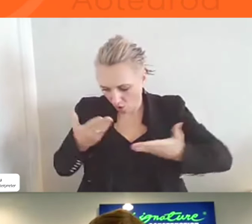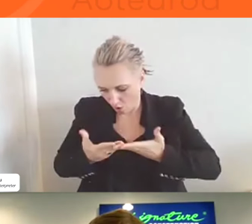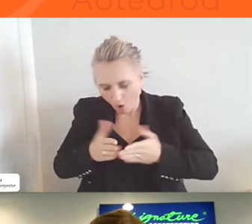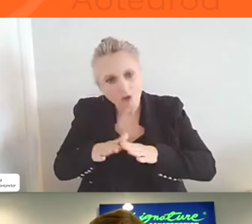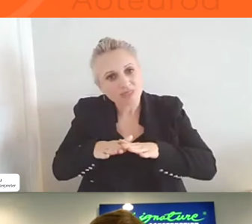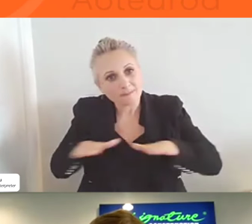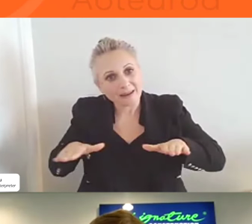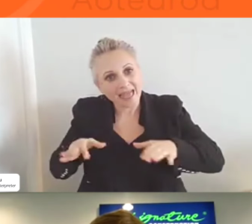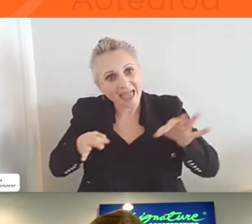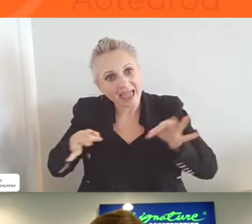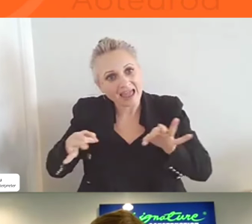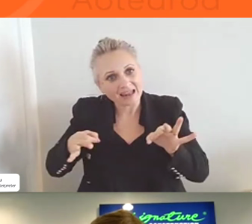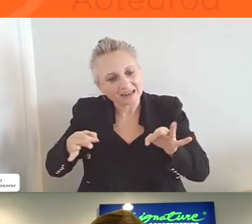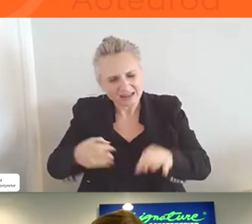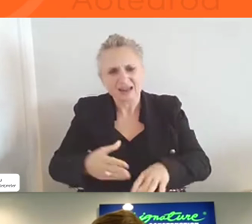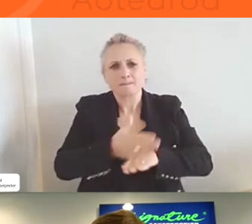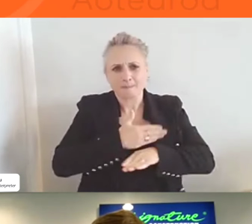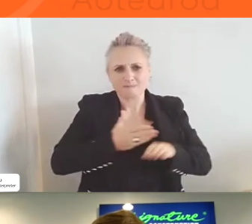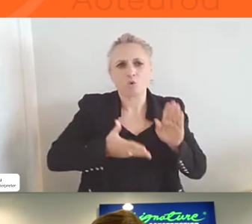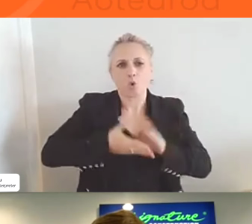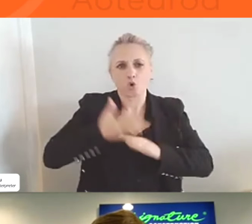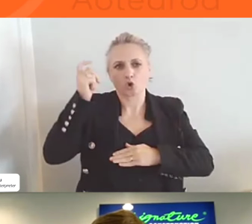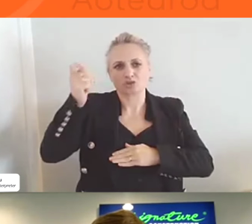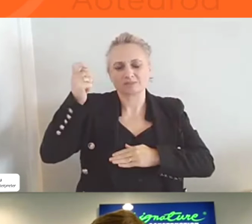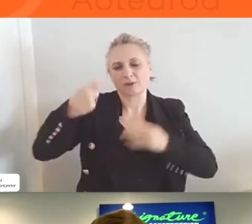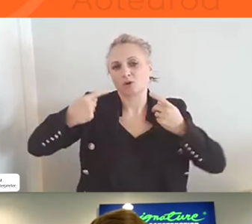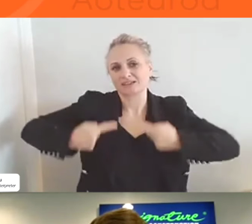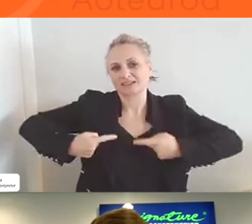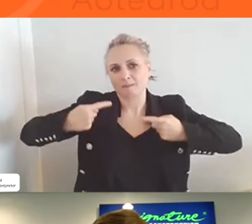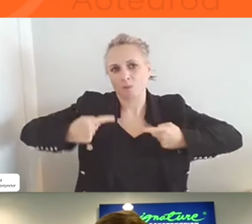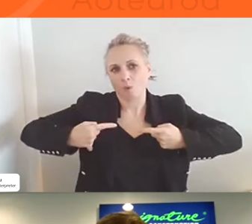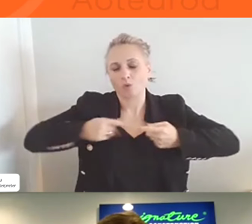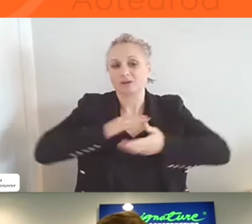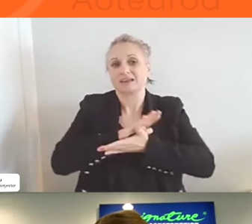consent, and we give an assurance actually before it's consented.